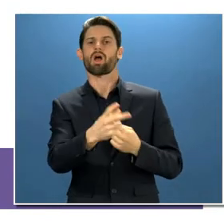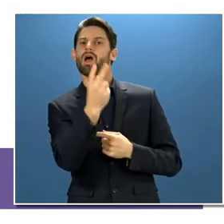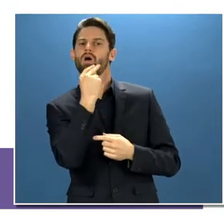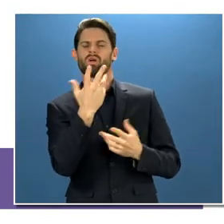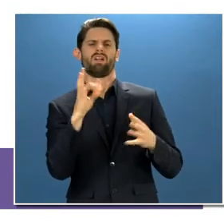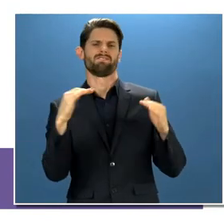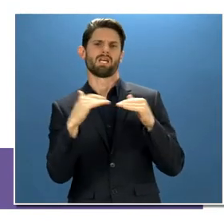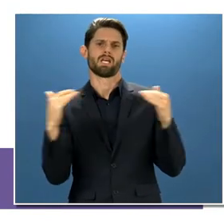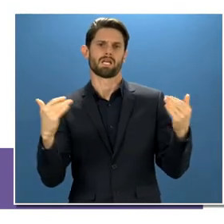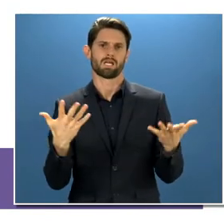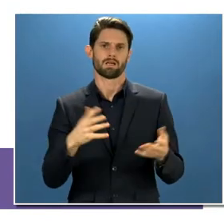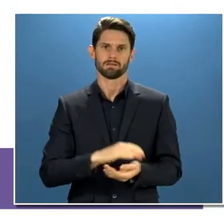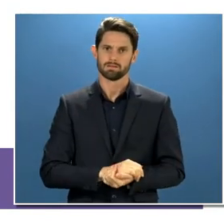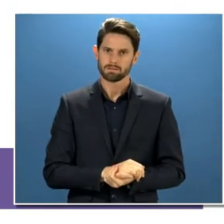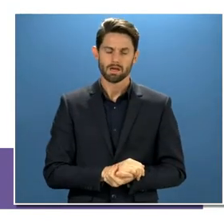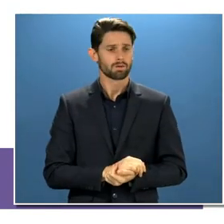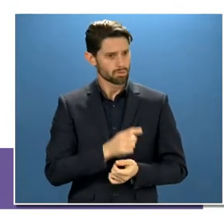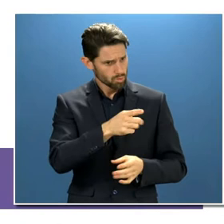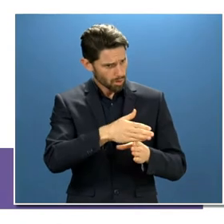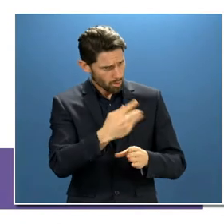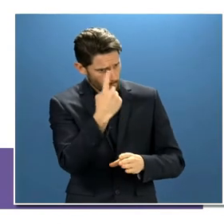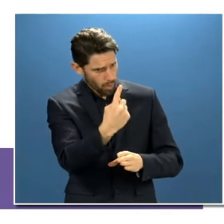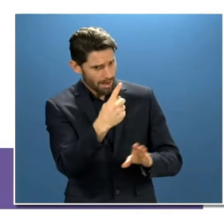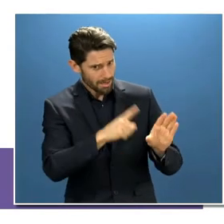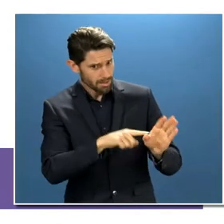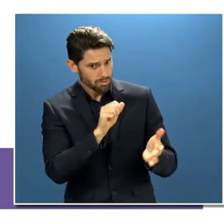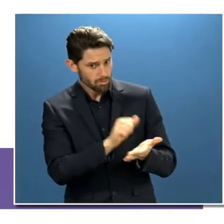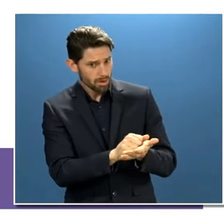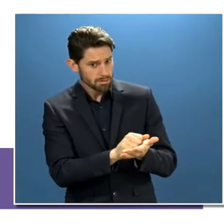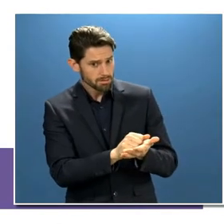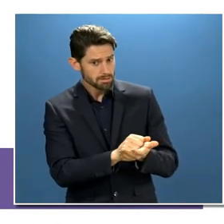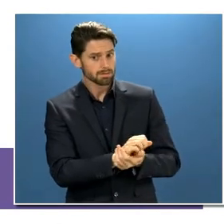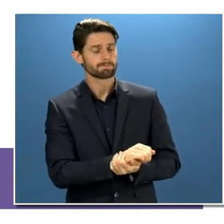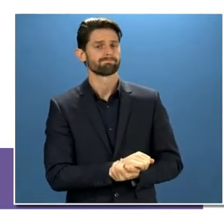That lasted a year? Yes. And then you worked in a cafe.